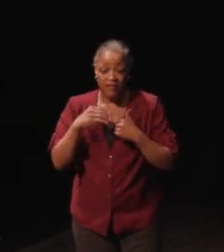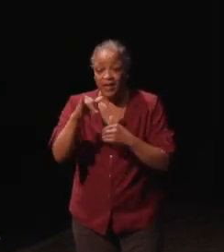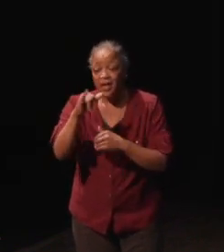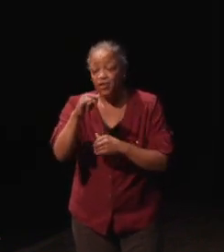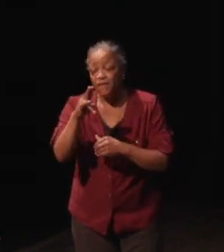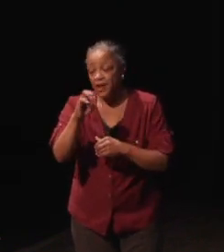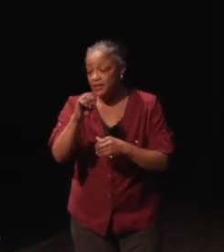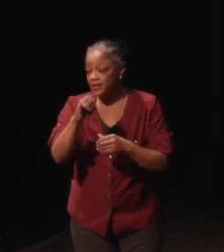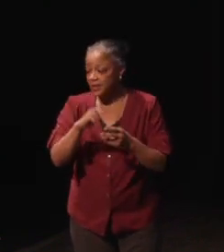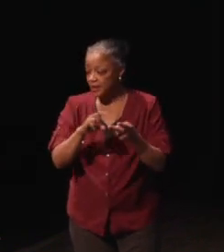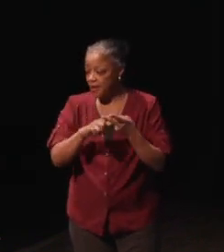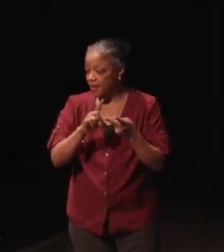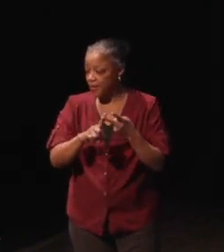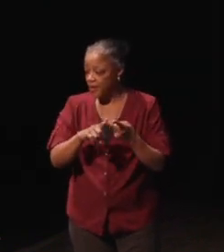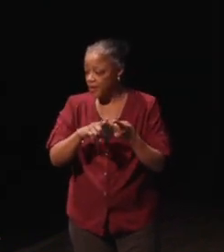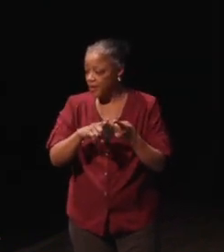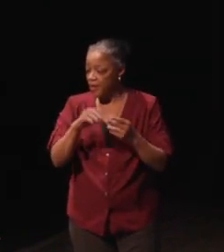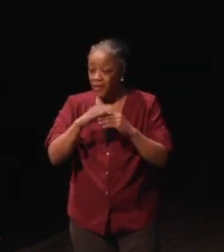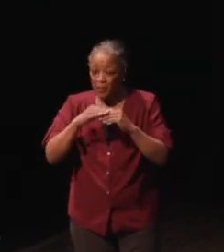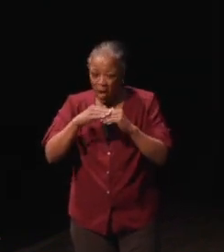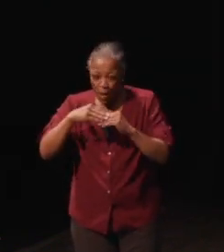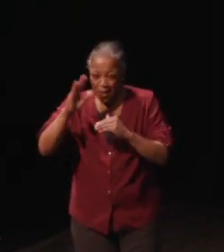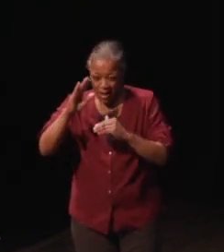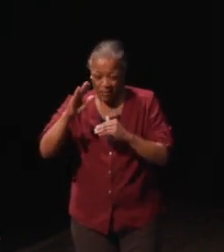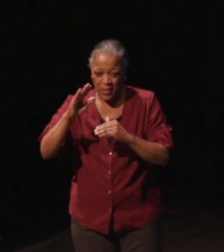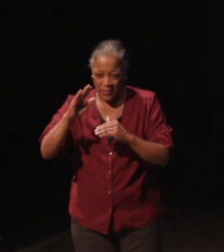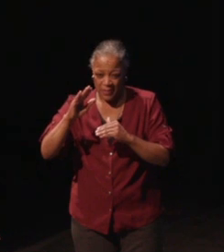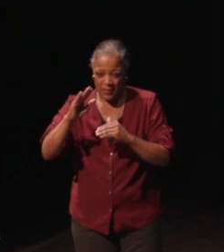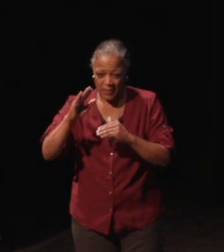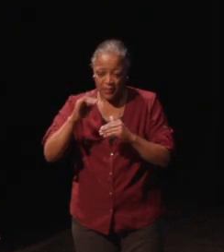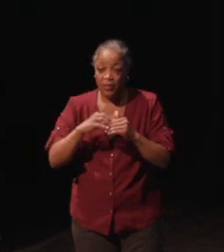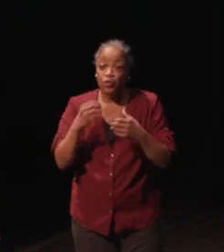Then the bare minimum I did and probably everybody will do to make a game accessible.